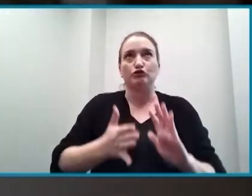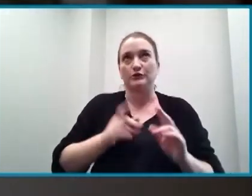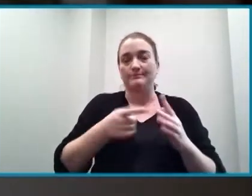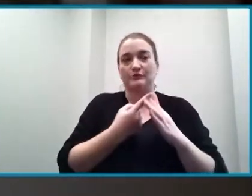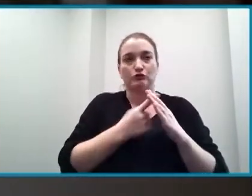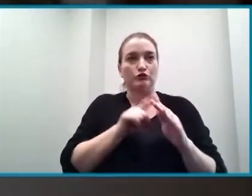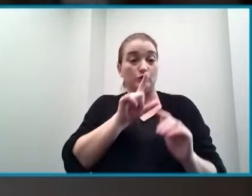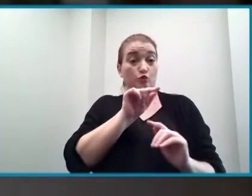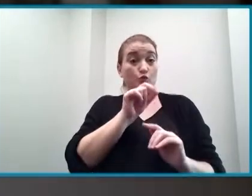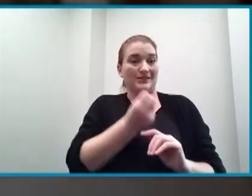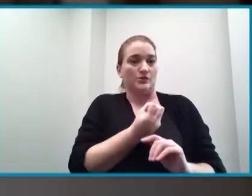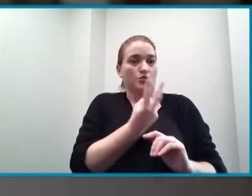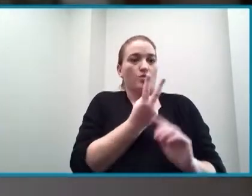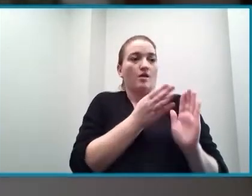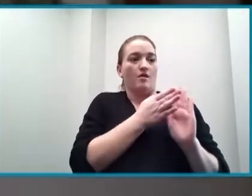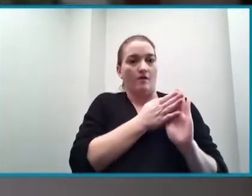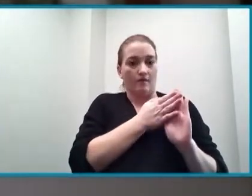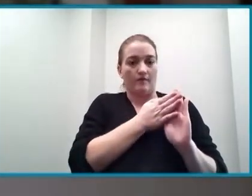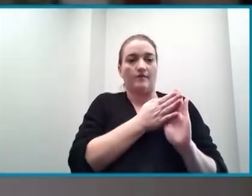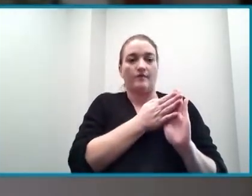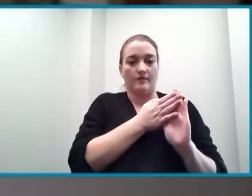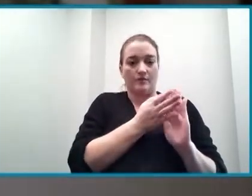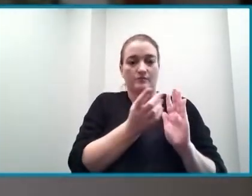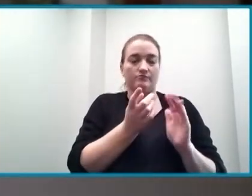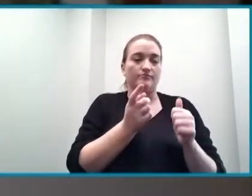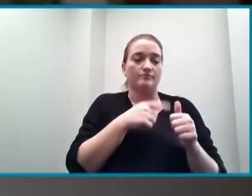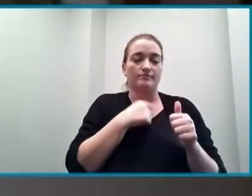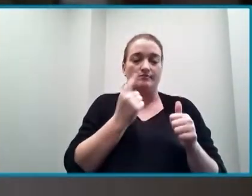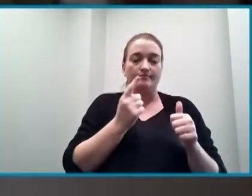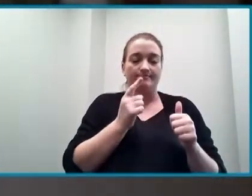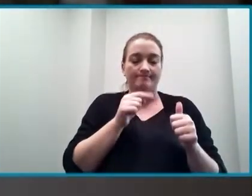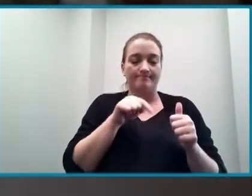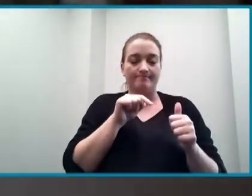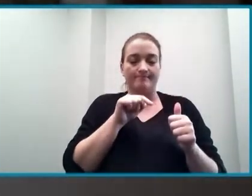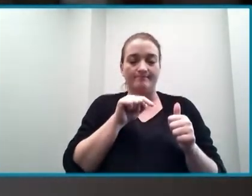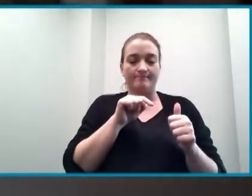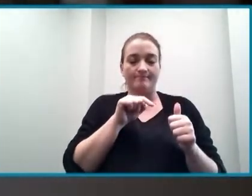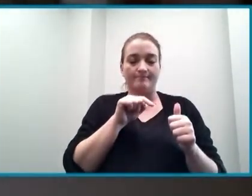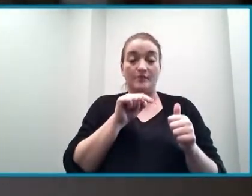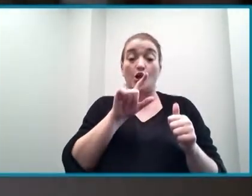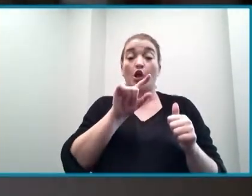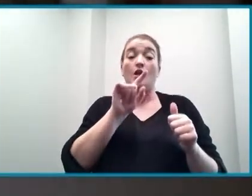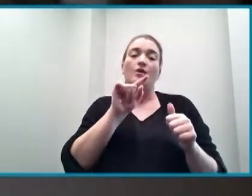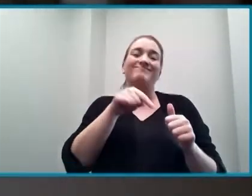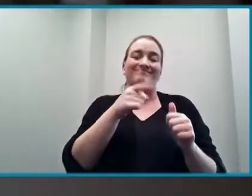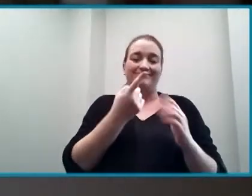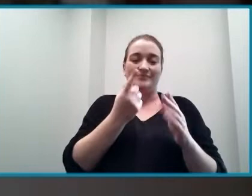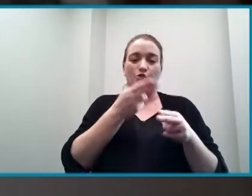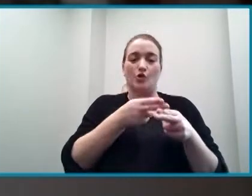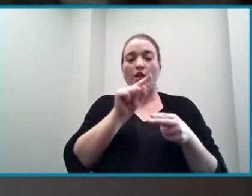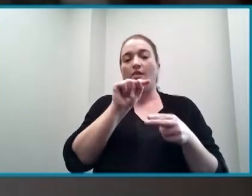when we first brought our first Globe for All production to them. Um,